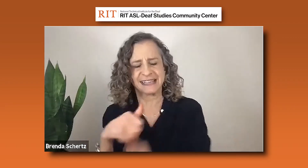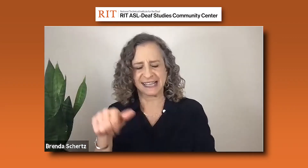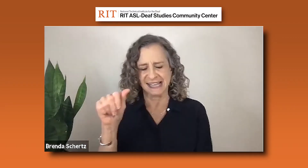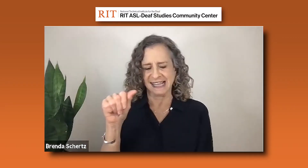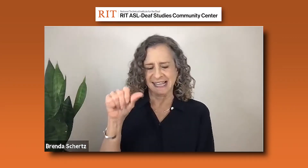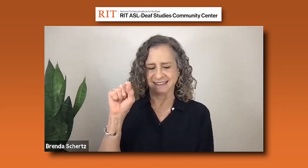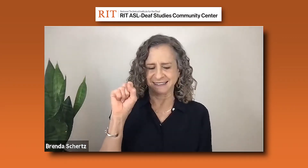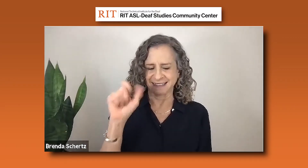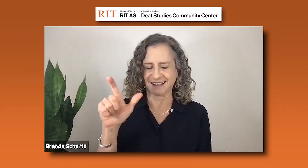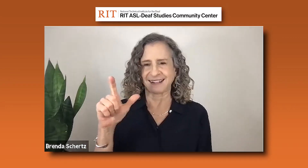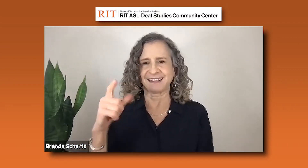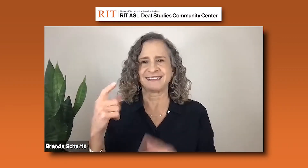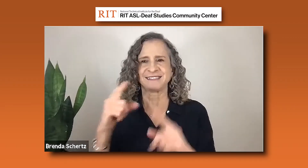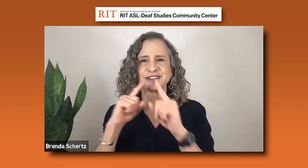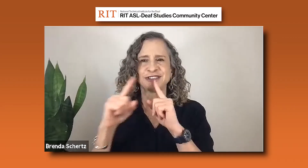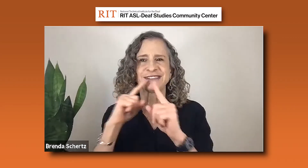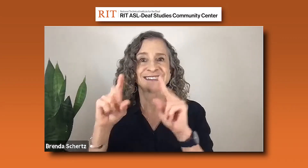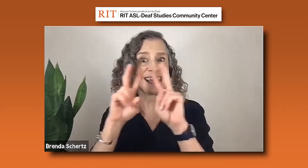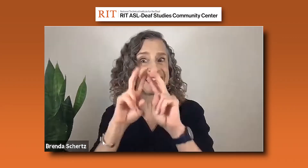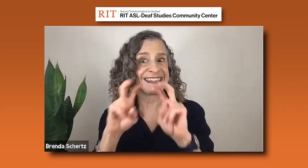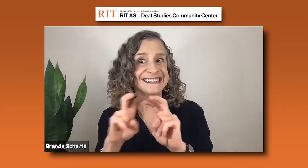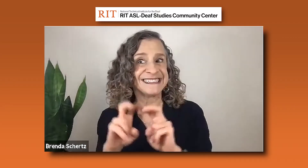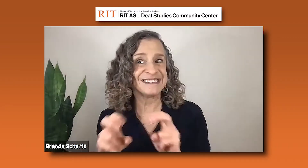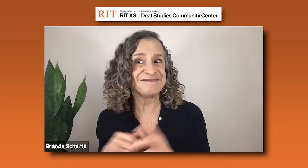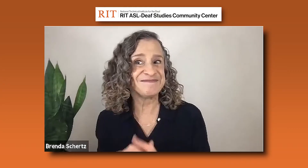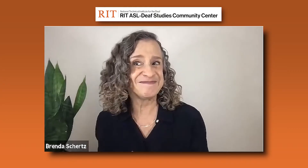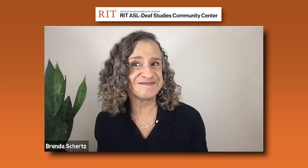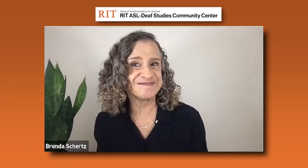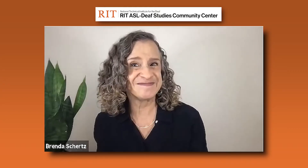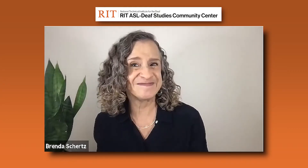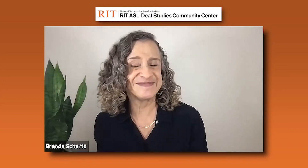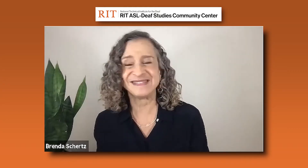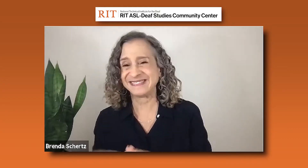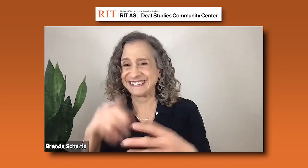with a focus on ASL discourse analysis.